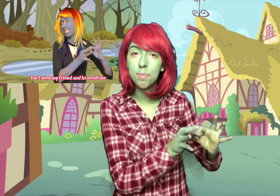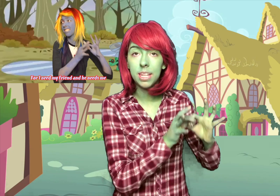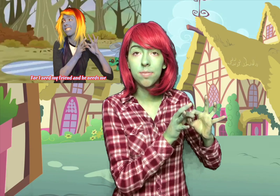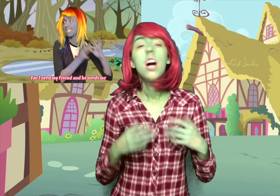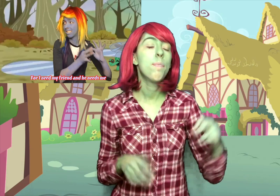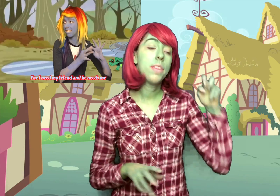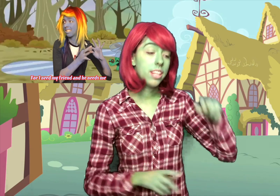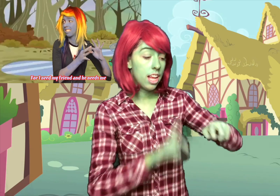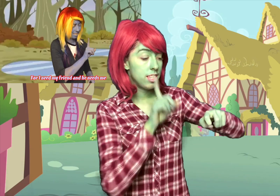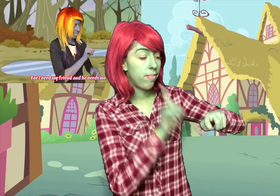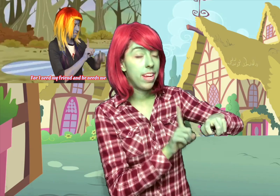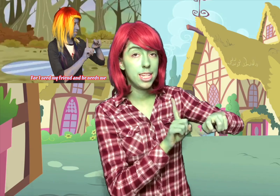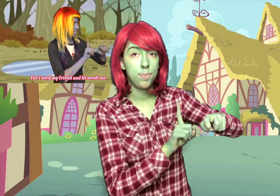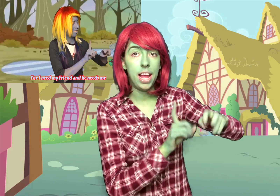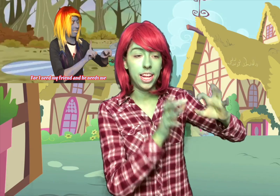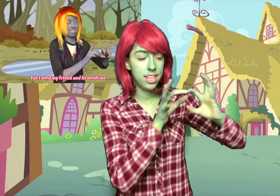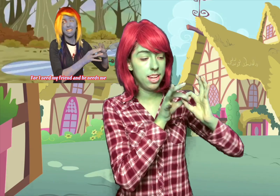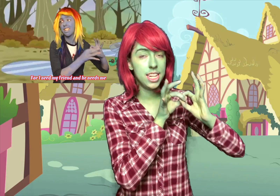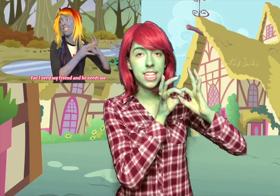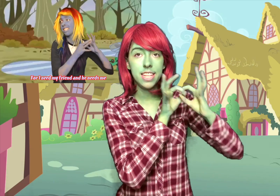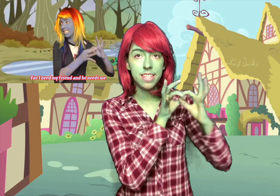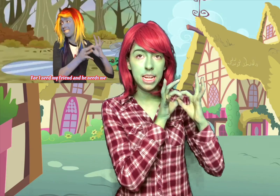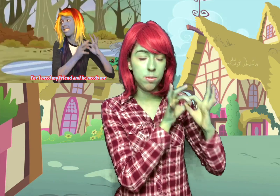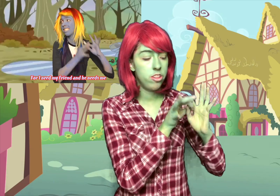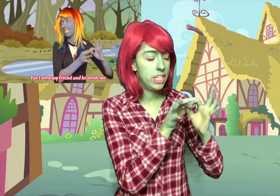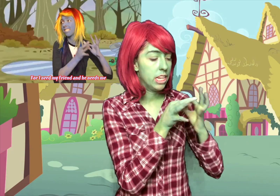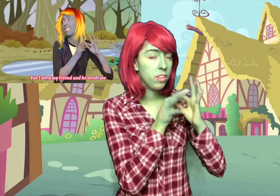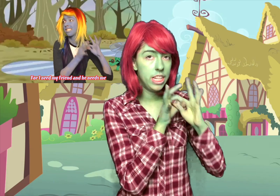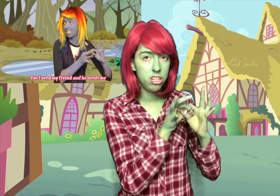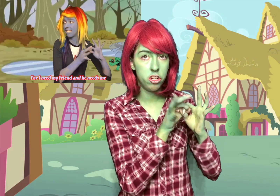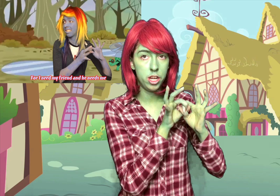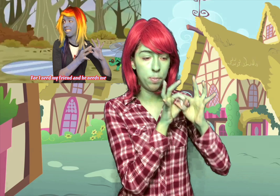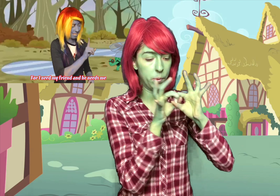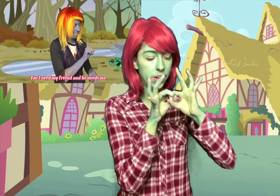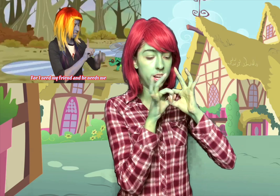i put the classifiers back and then i did this sign which is like RELATIONSHIP or